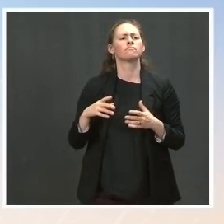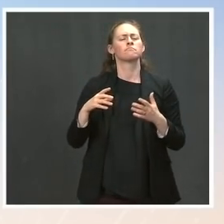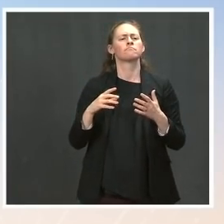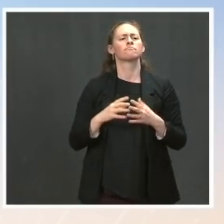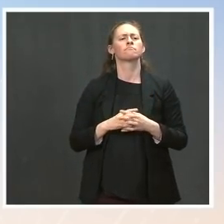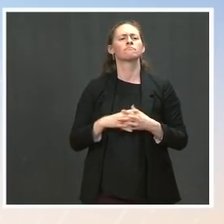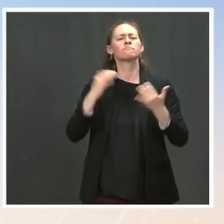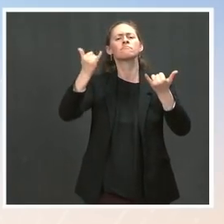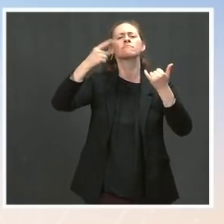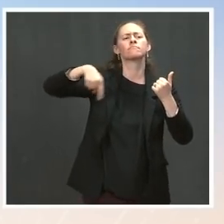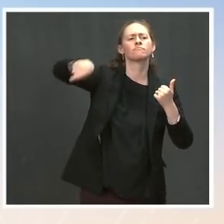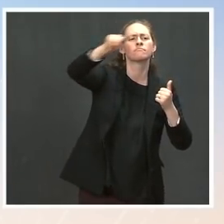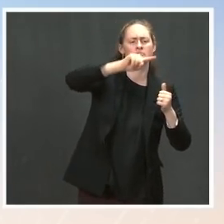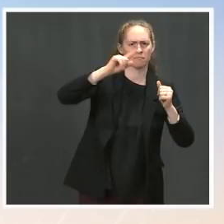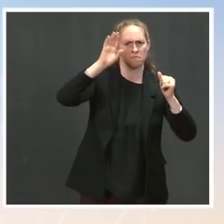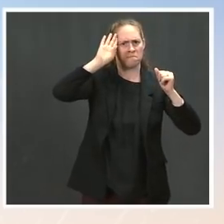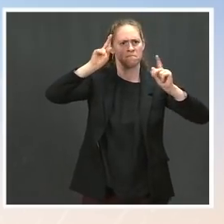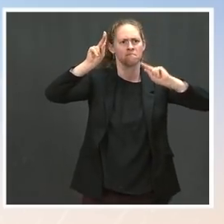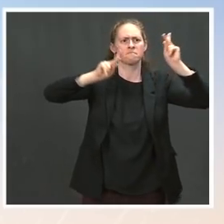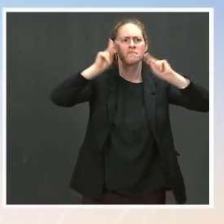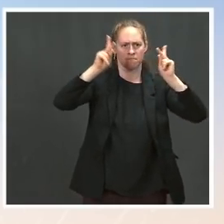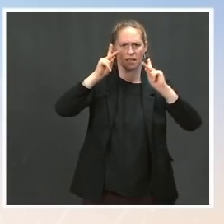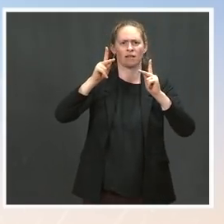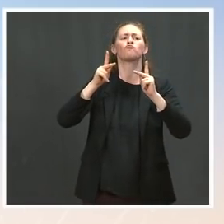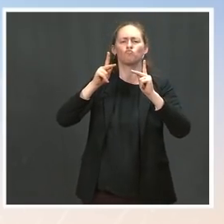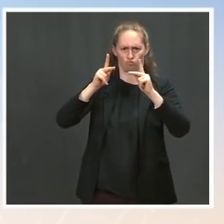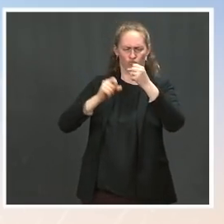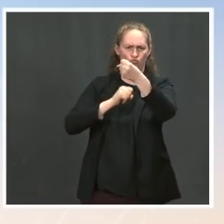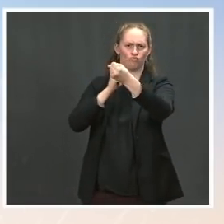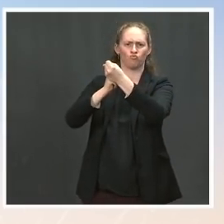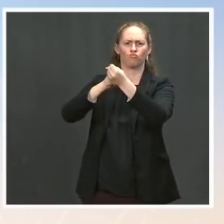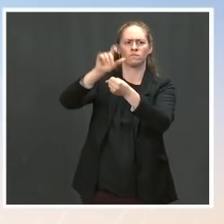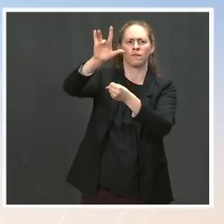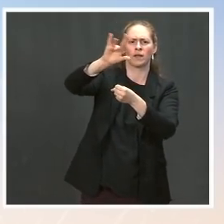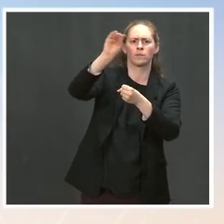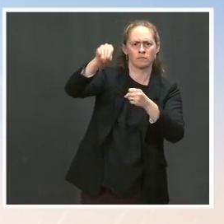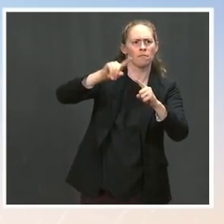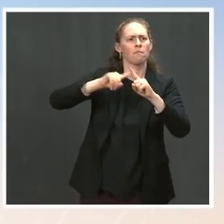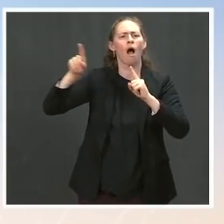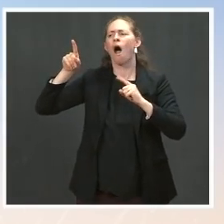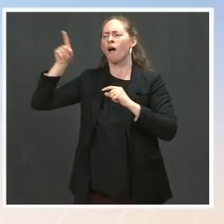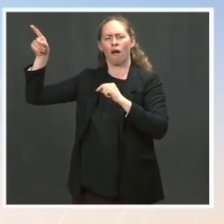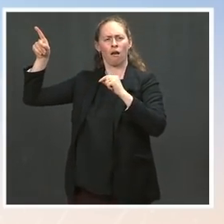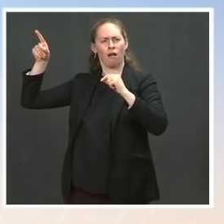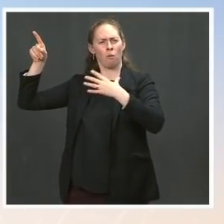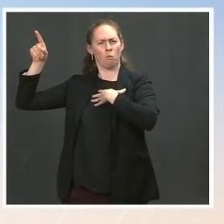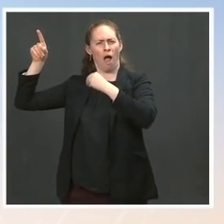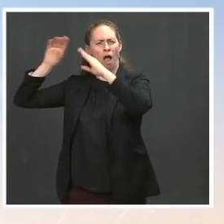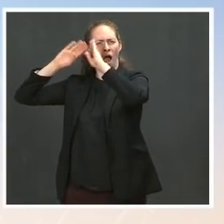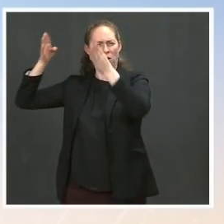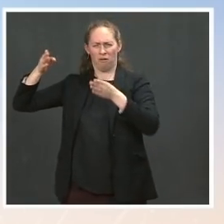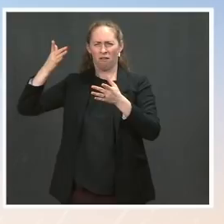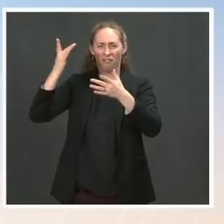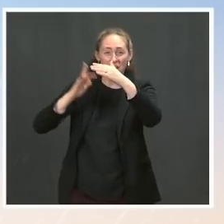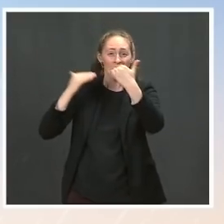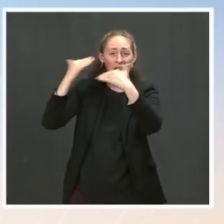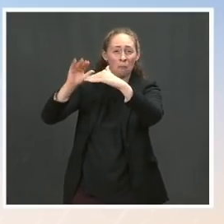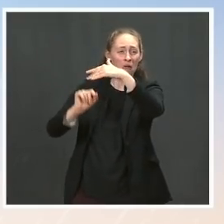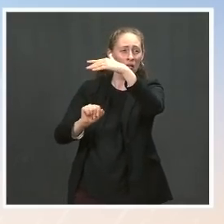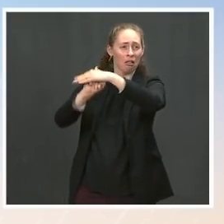that that's his line in the sand. Ms. Psaki: Mm-hmm. The Press: What's the White House response to that? And has the President or Secretary Buttigieg spoken to Manchin about the corporate tax